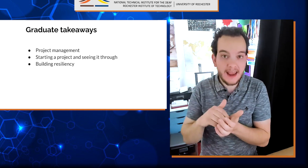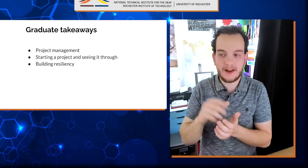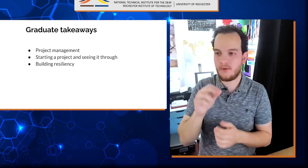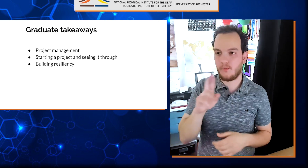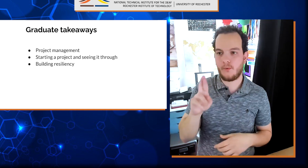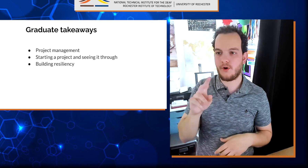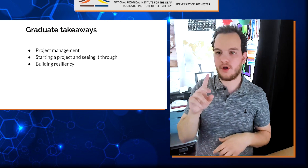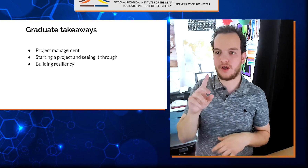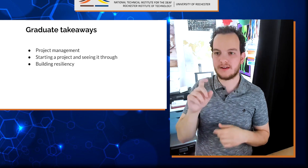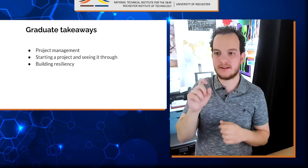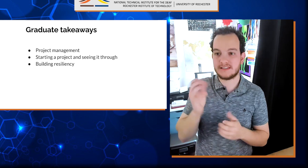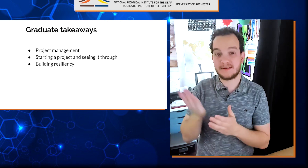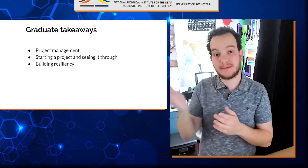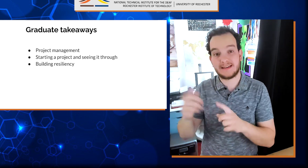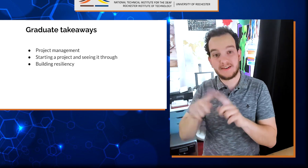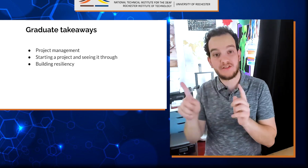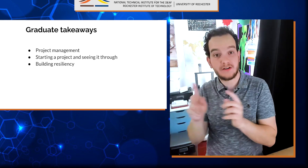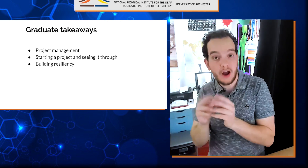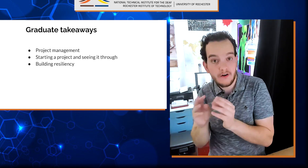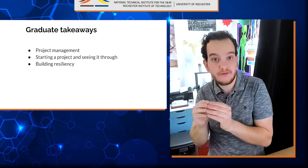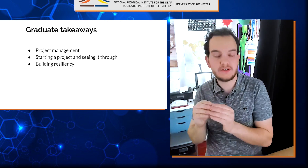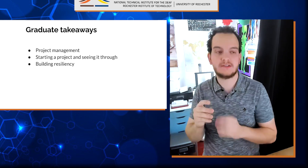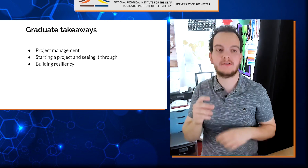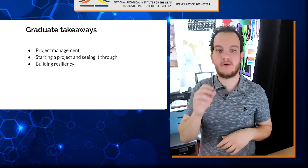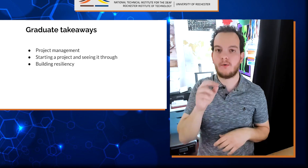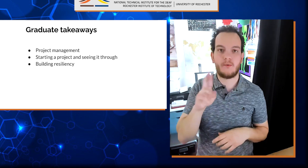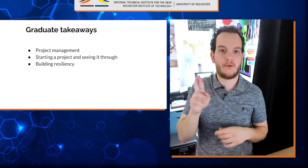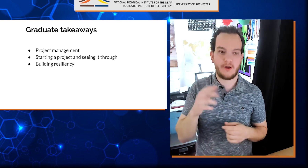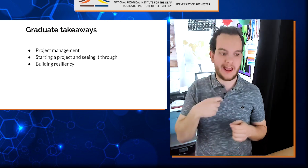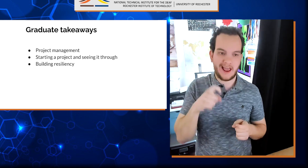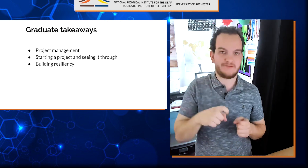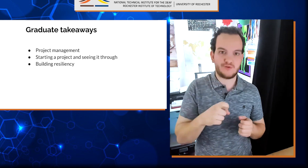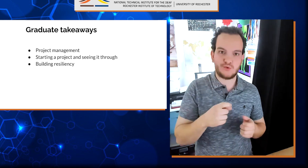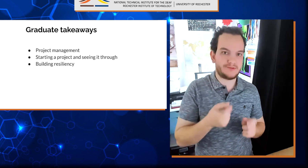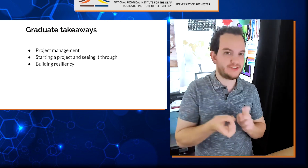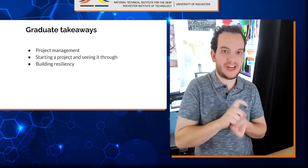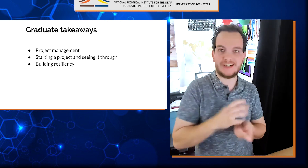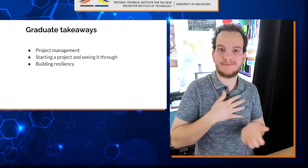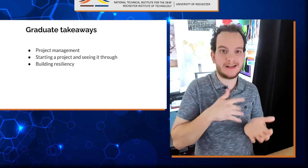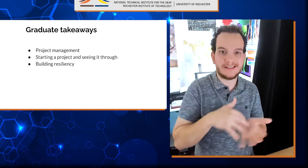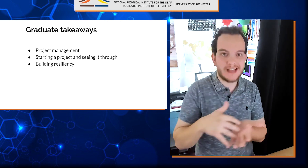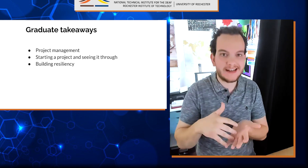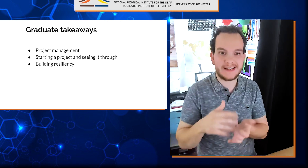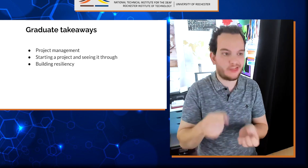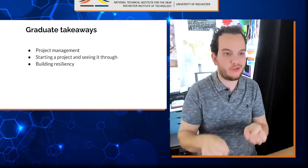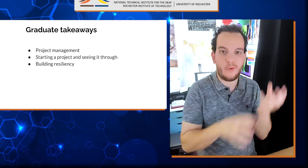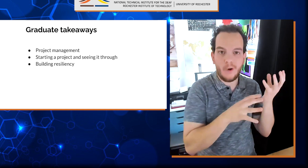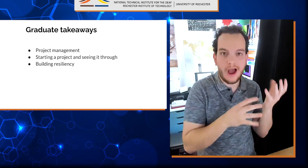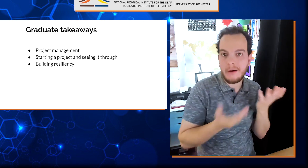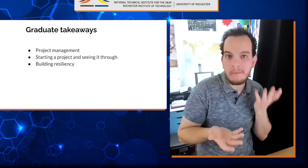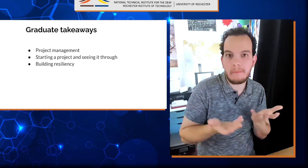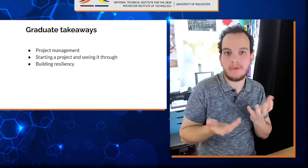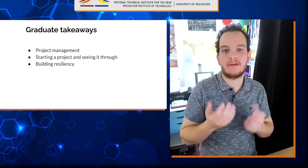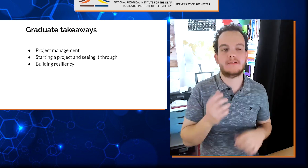And at that point, I also had to decide about whether I would accept their feedback, make revisions and resubmit, or whether it would be better to just submit